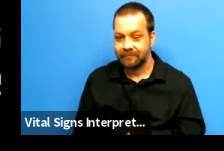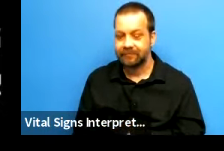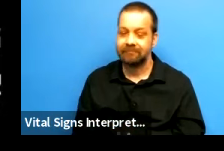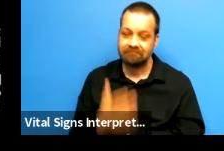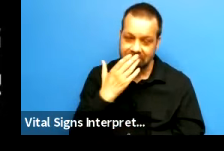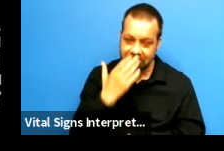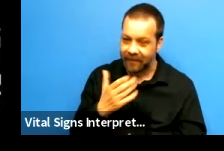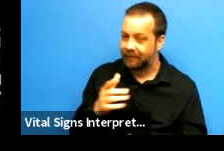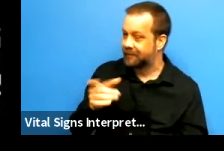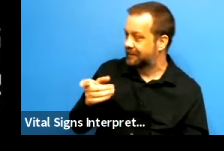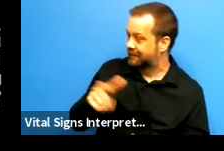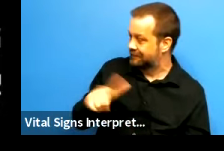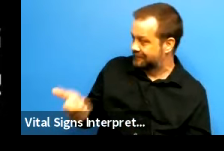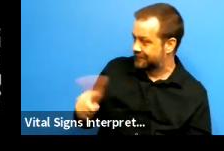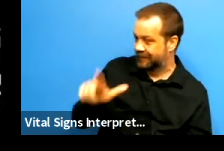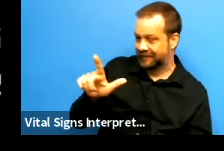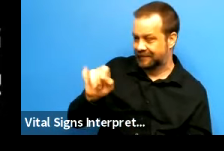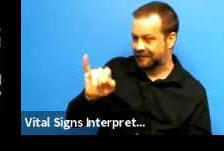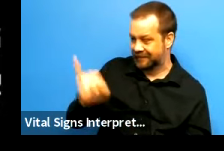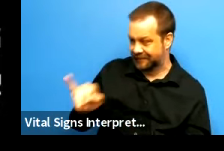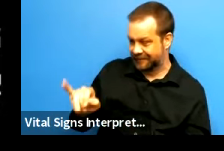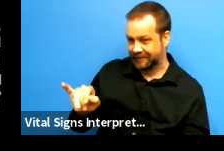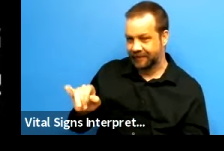Liz, will you introduce yourself?